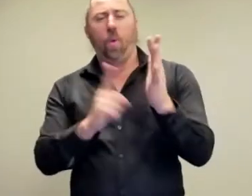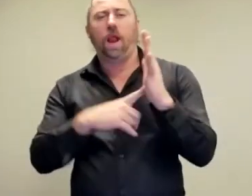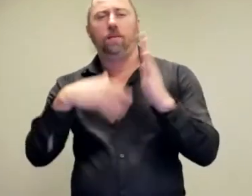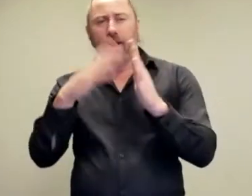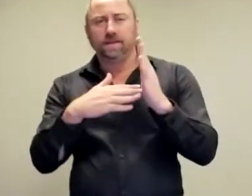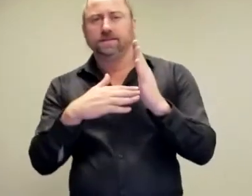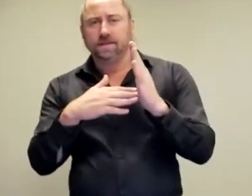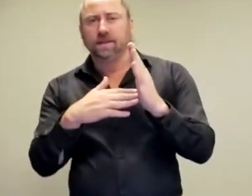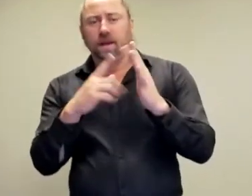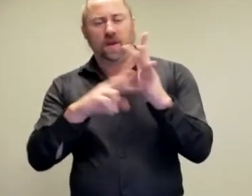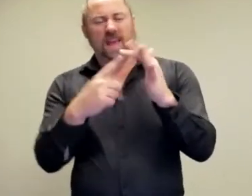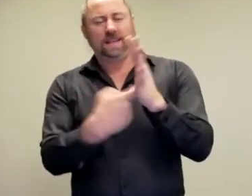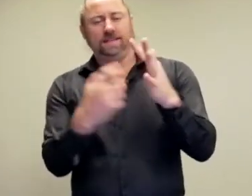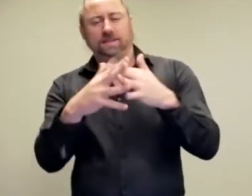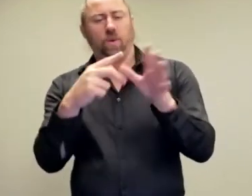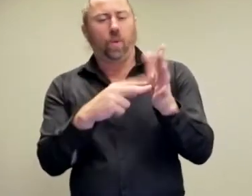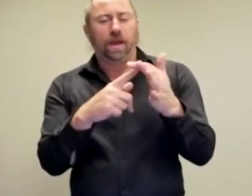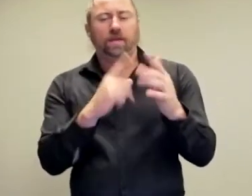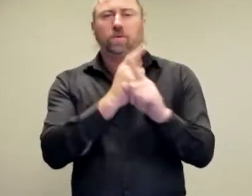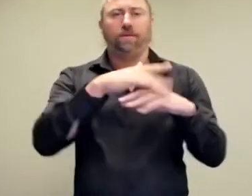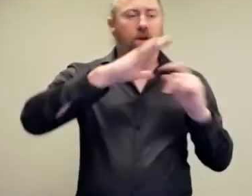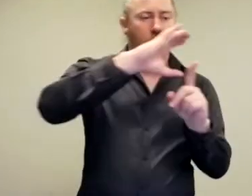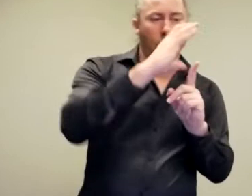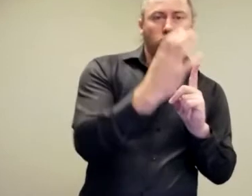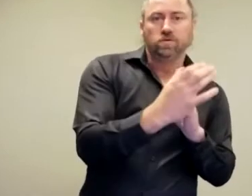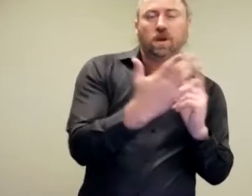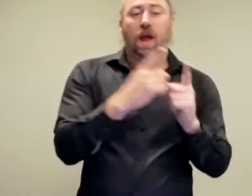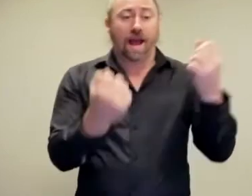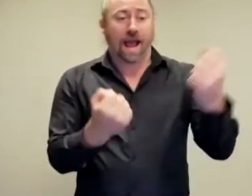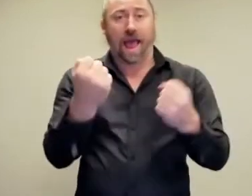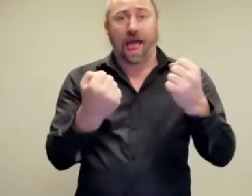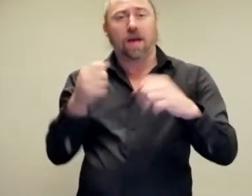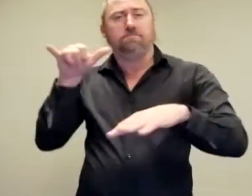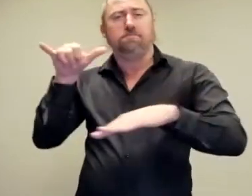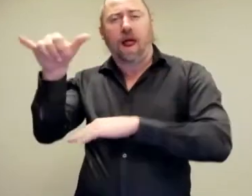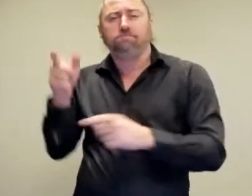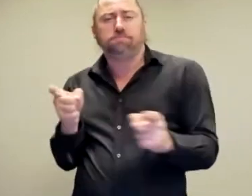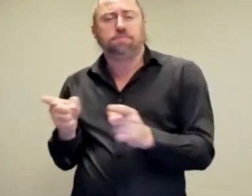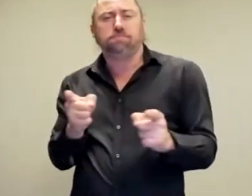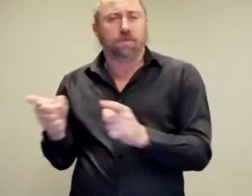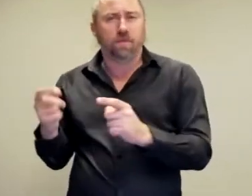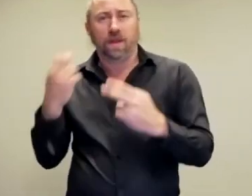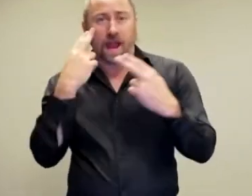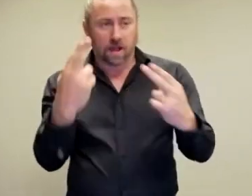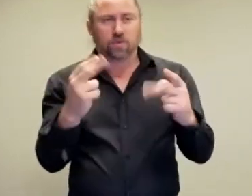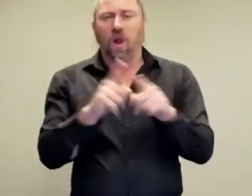signifiers of culture such as cars and fighter jets with apparently natural forms, desert storm camouflage,